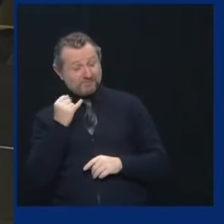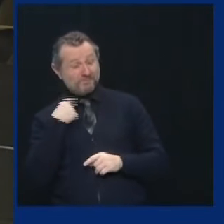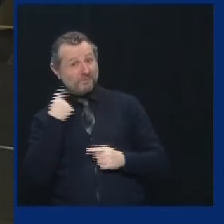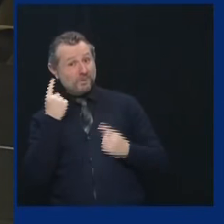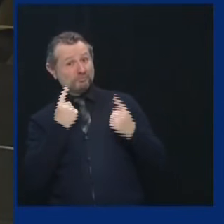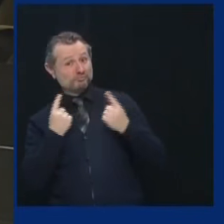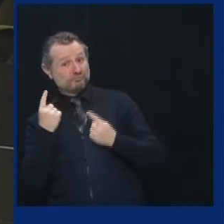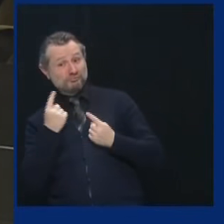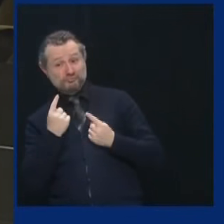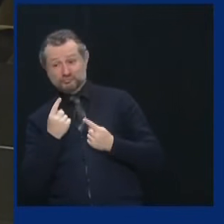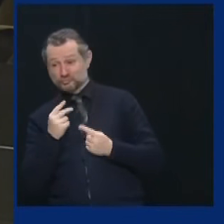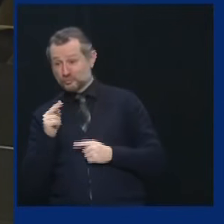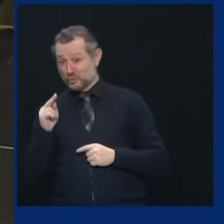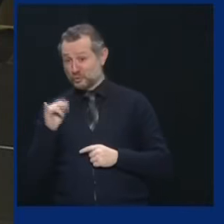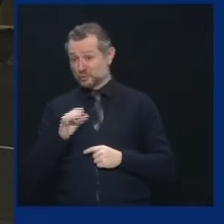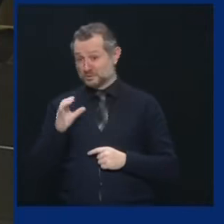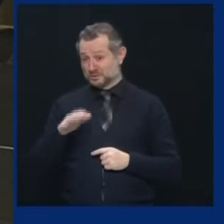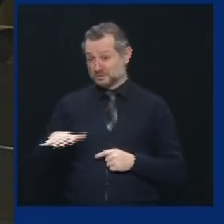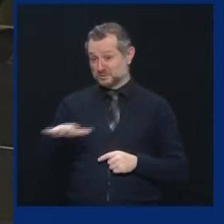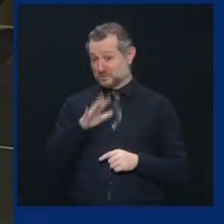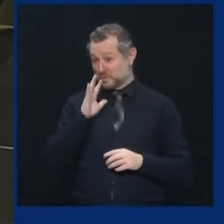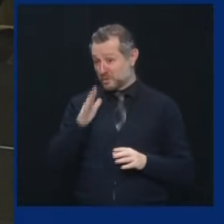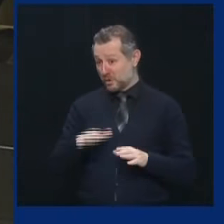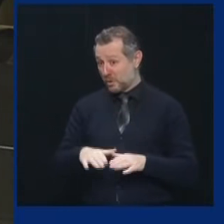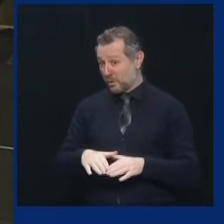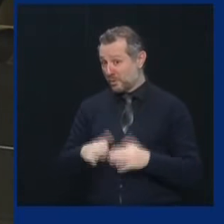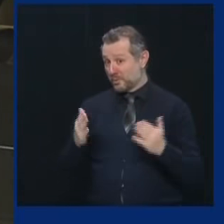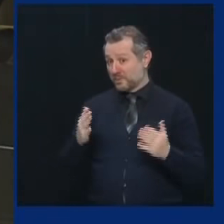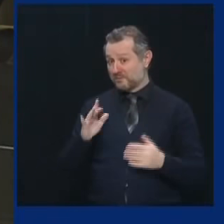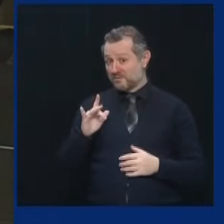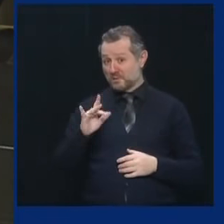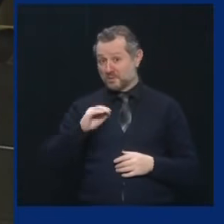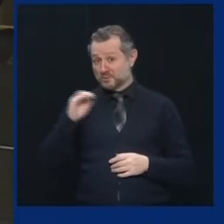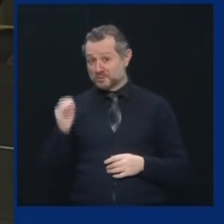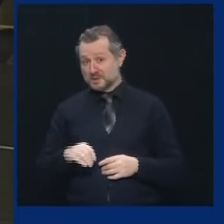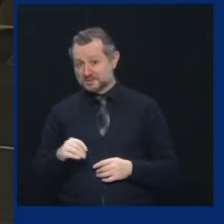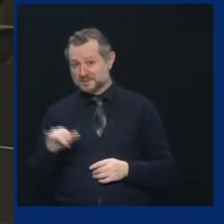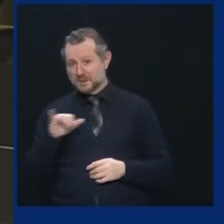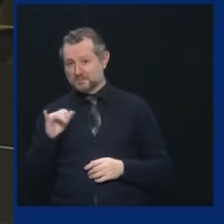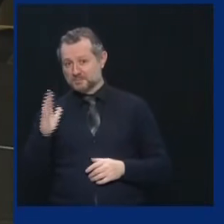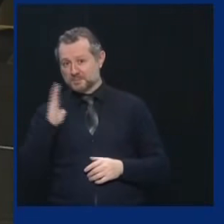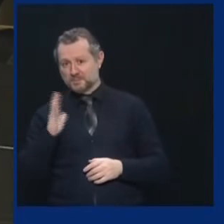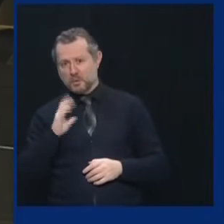WE STILL SEE A DISPARITY IN THE